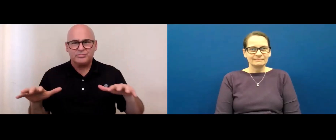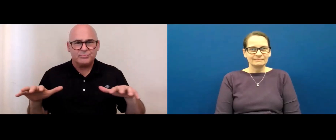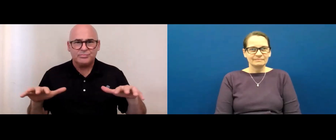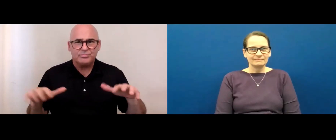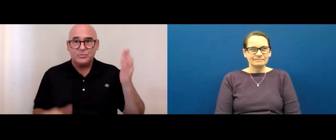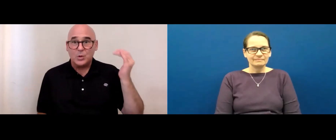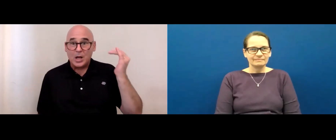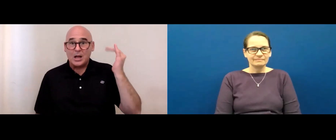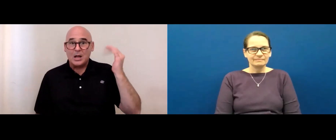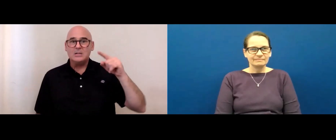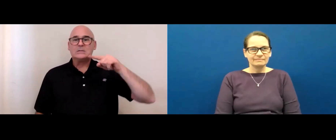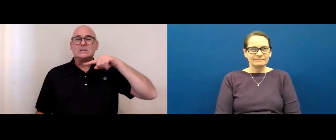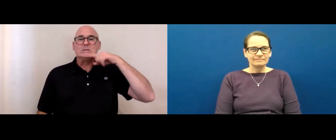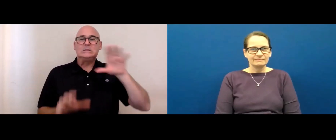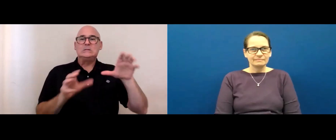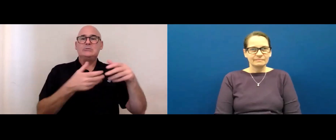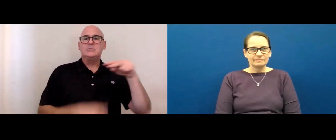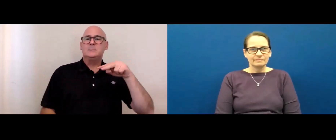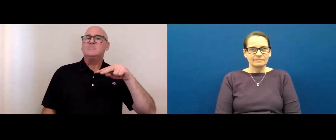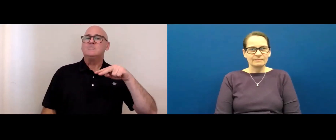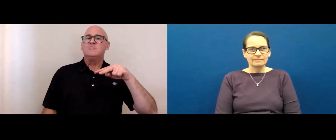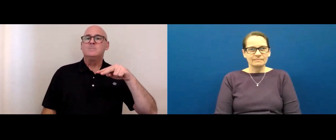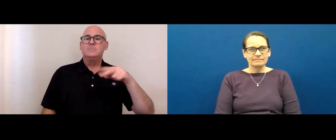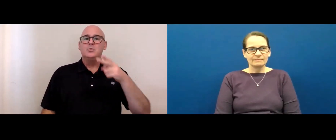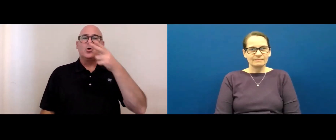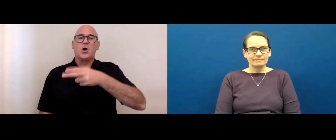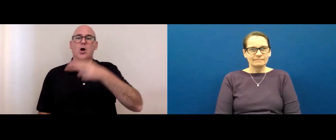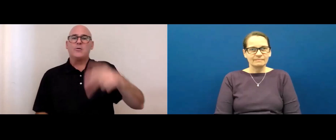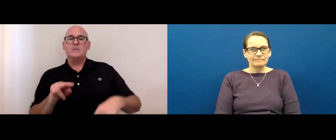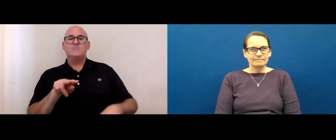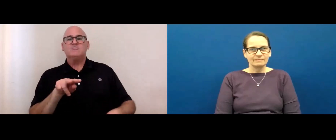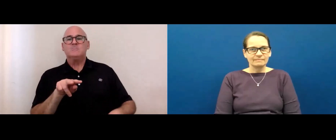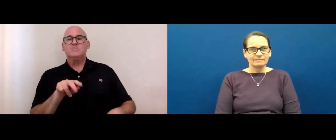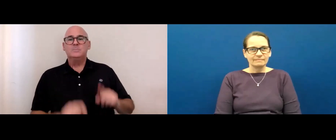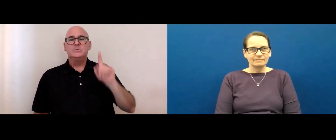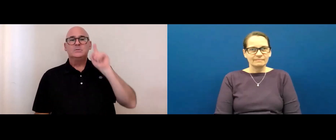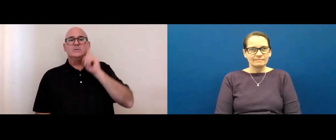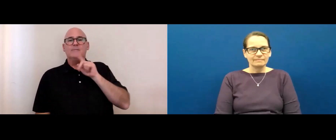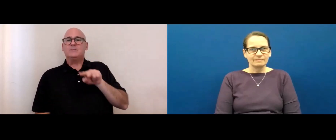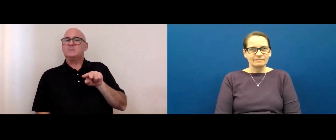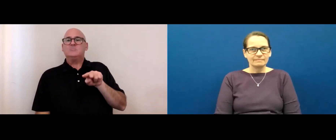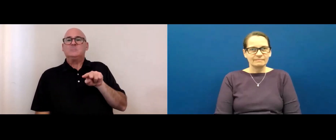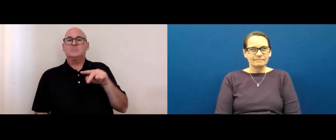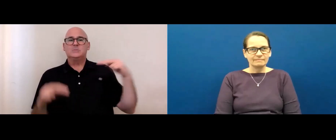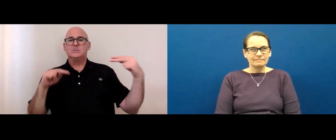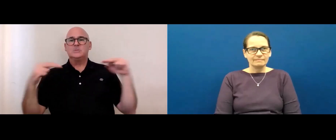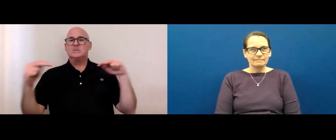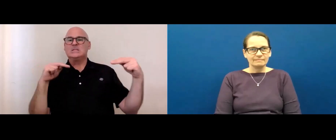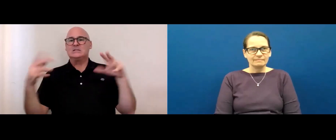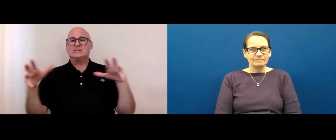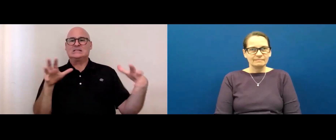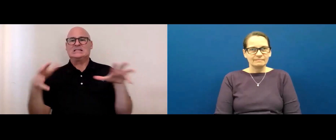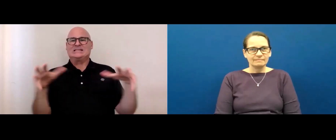there's still problems because the hearing people would look at it and not be happy and